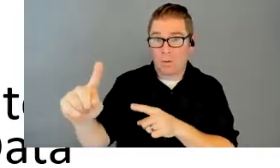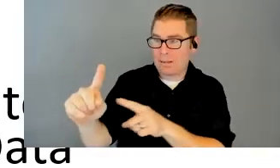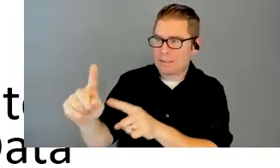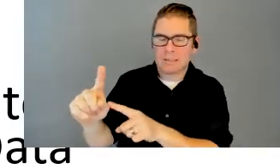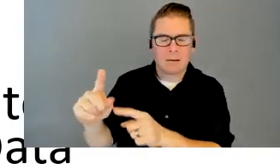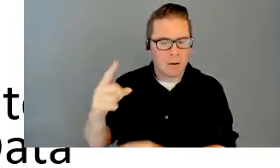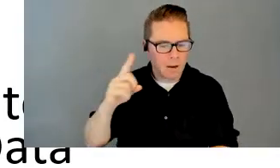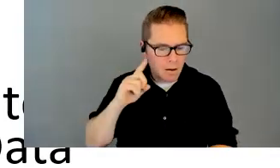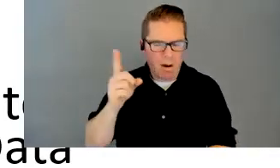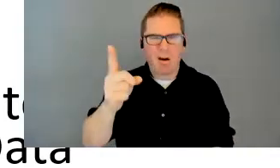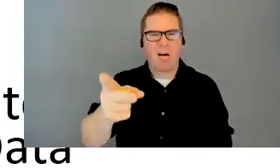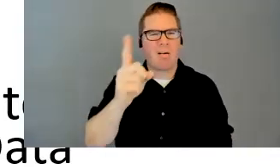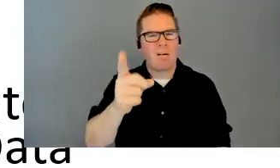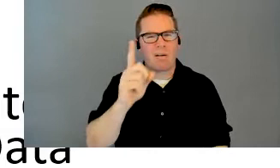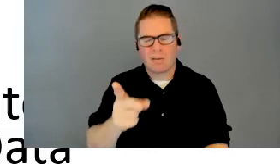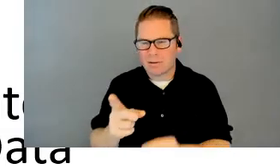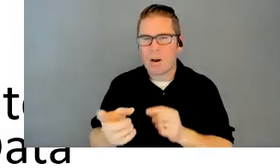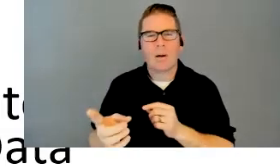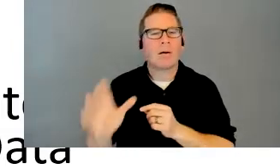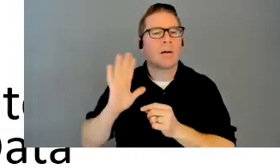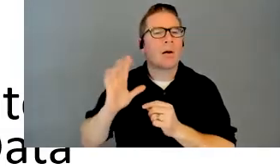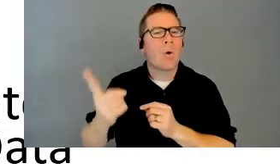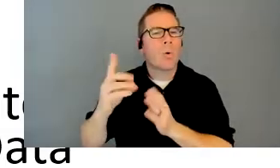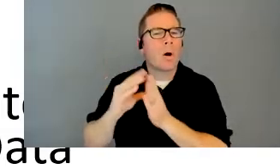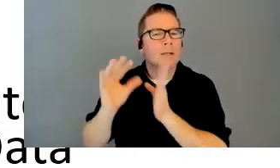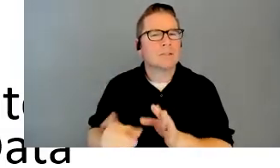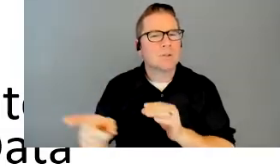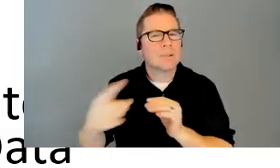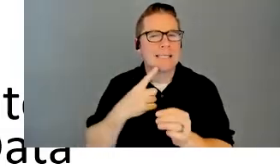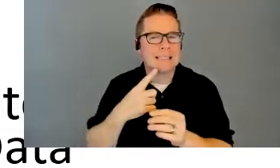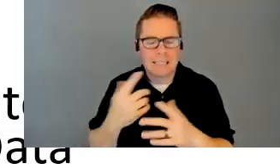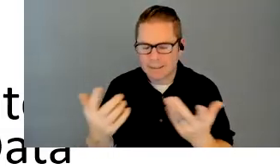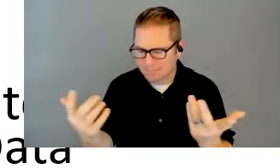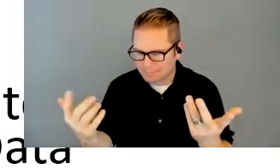who said that his first time at college,